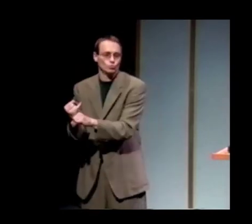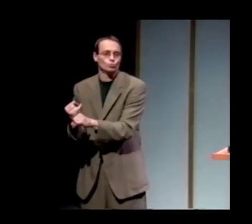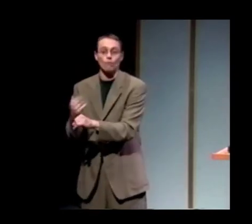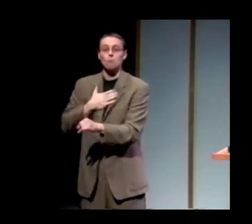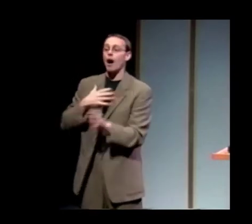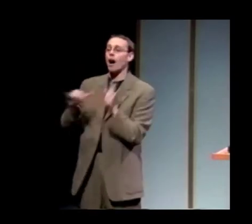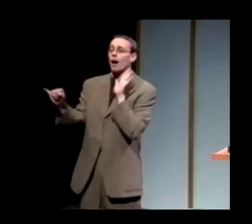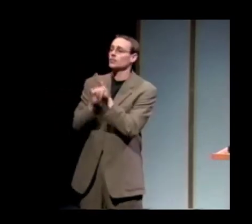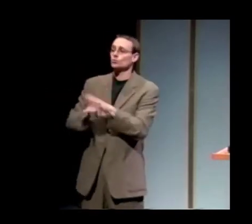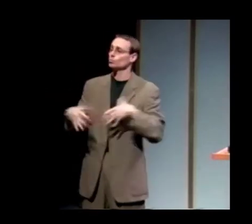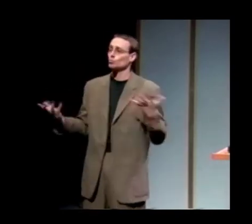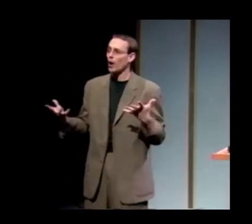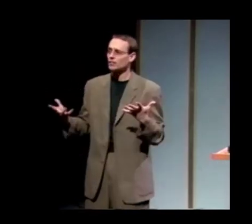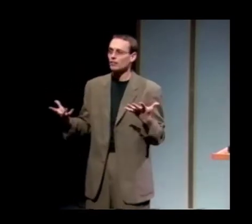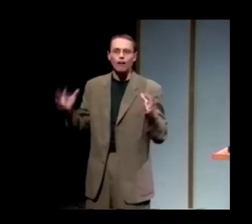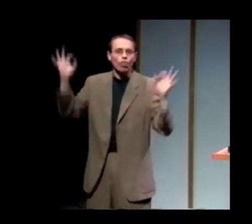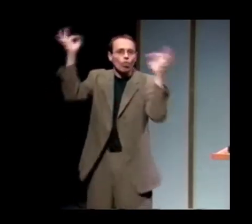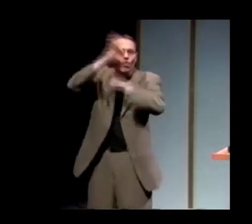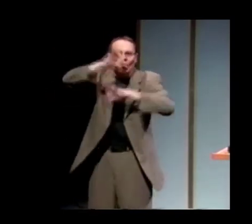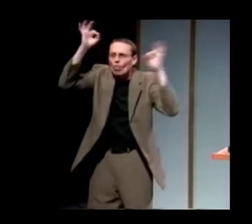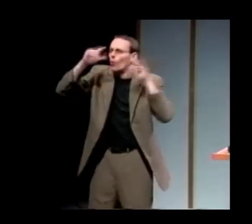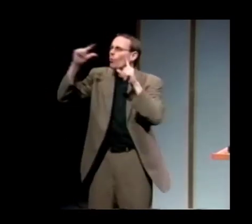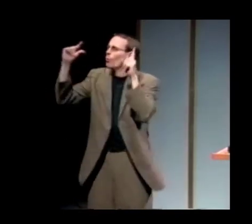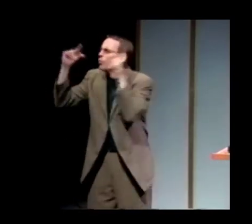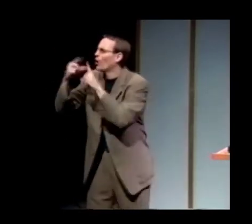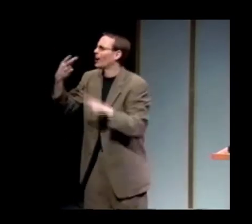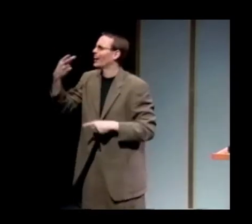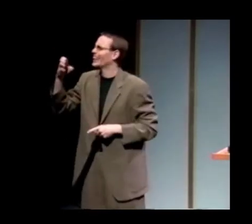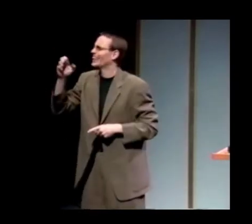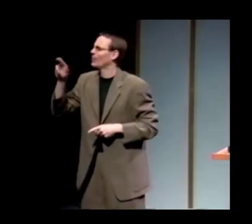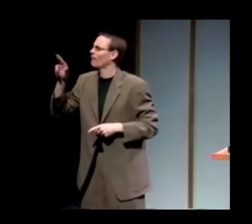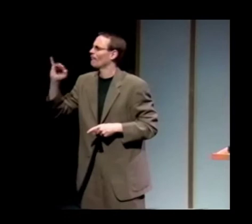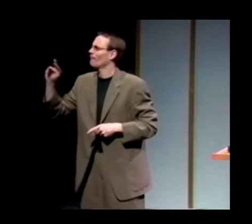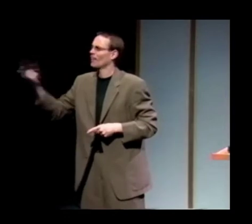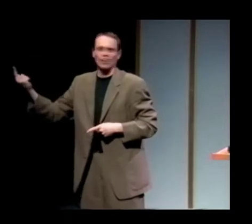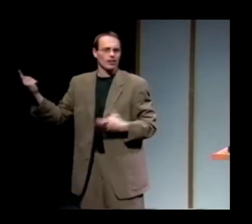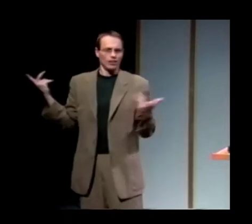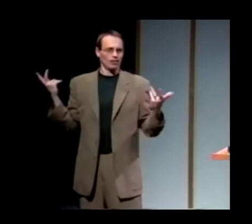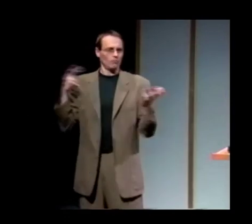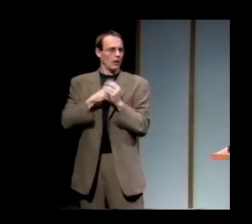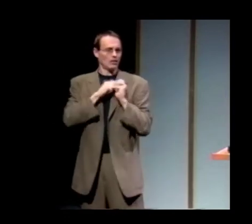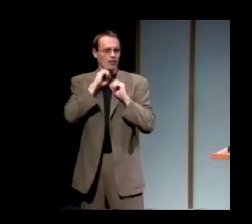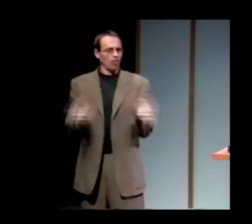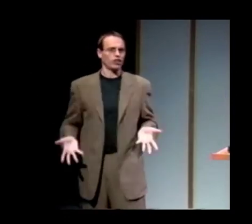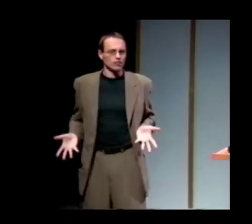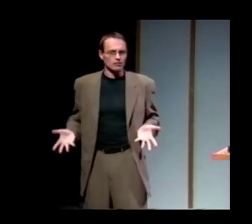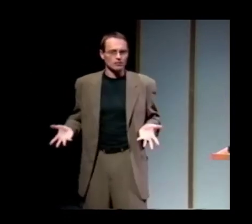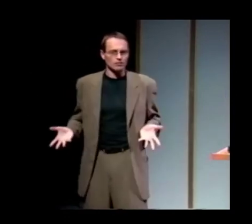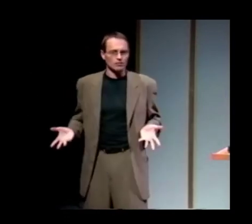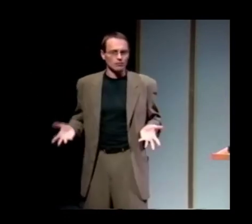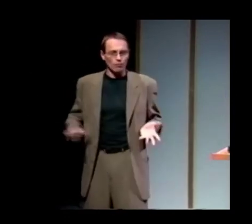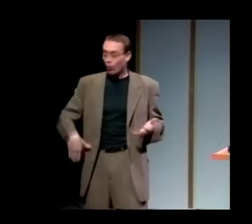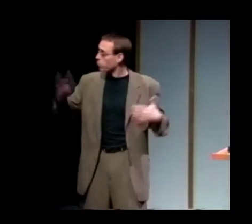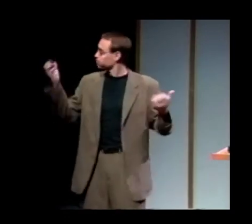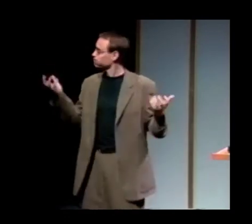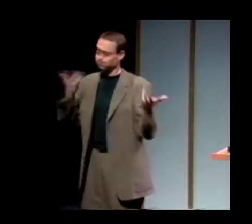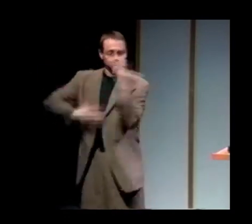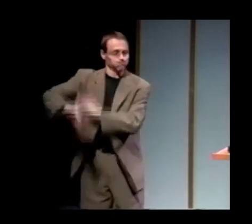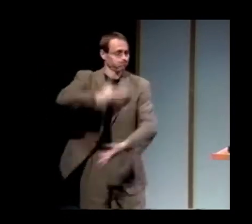I WENT TO A DEAF SCHOOL THEN. MY IDENTITY WAS VERY CONFUSED. I DIDN'T UNDERSTAND MY IDENTITY WAS HEARING. IT MEANT NOTHING TO ME, THAT WORD.